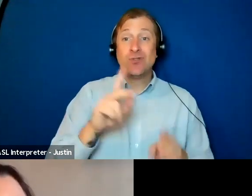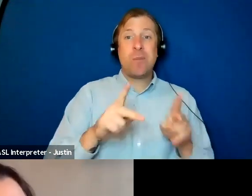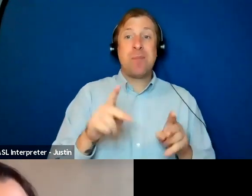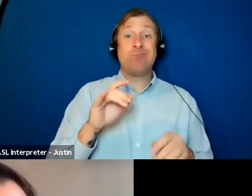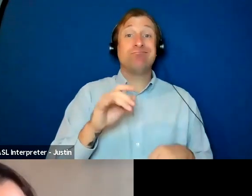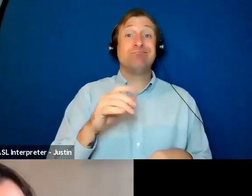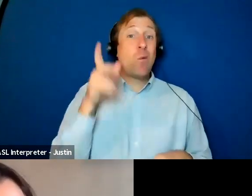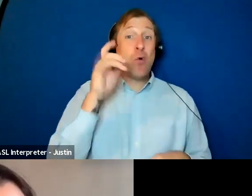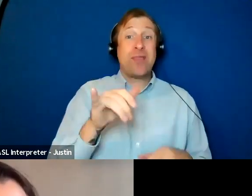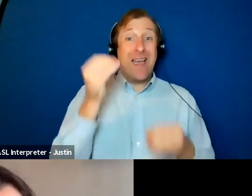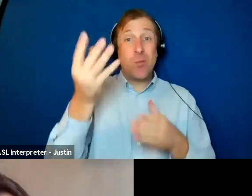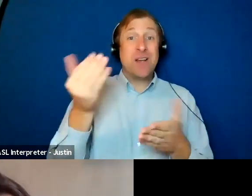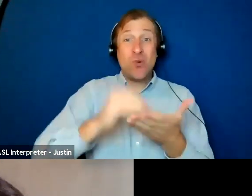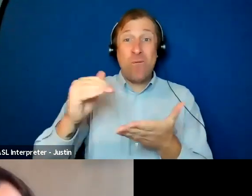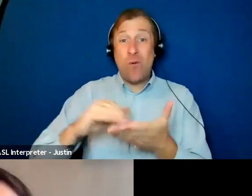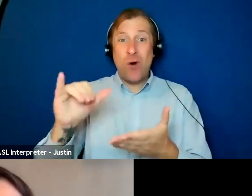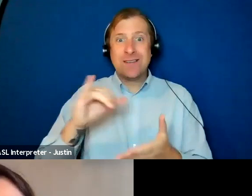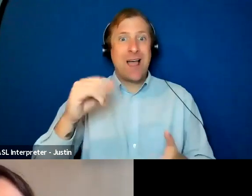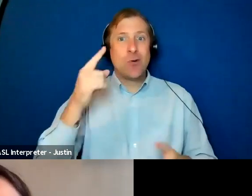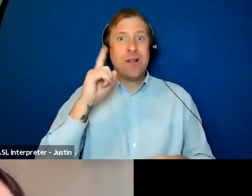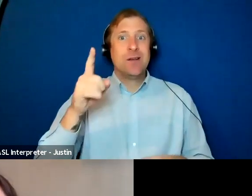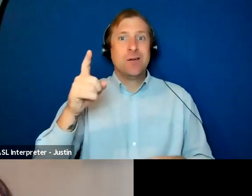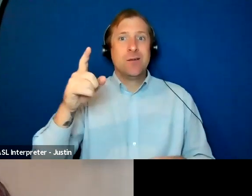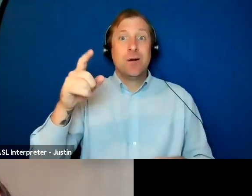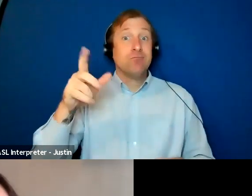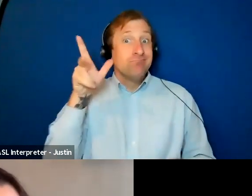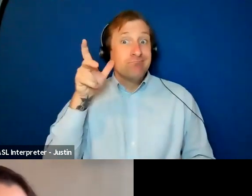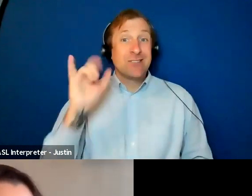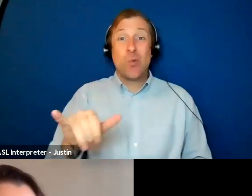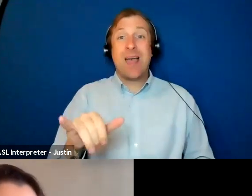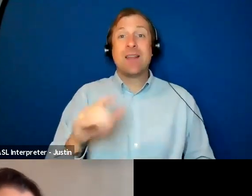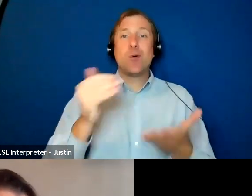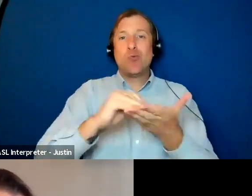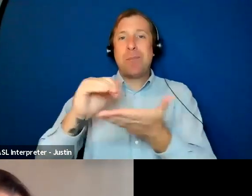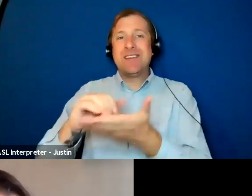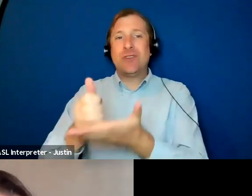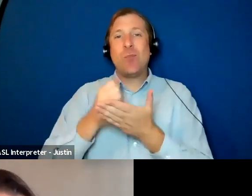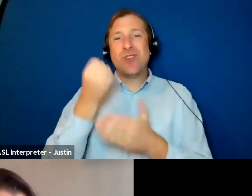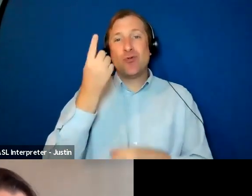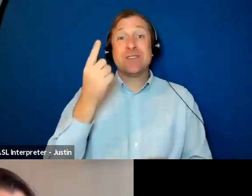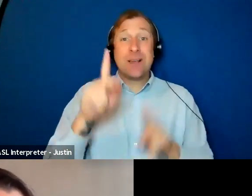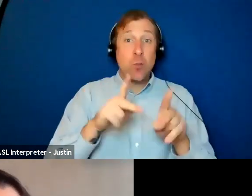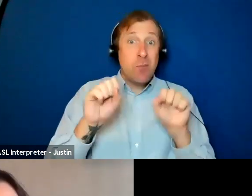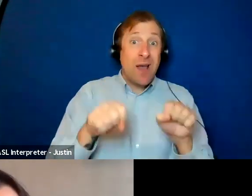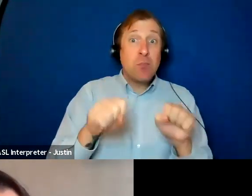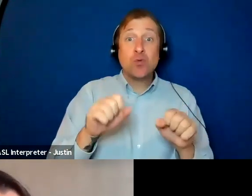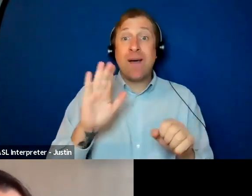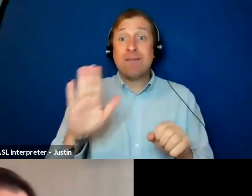who've heard it a bunch of times, it's like digesting, but I really do think the repetition helps so people can have their expectations